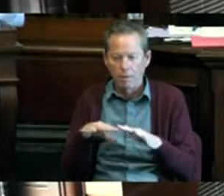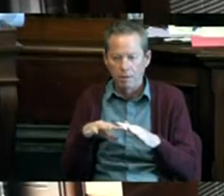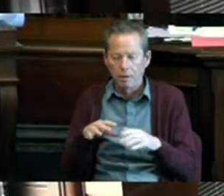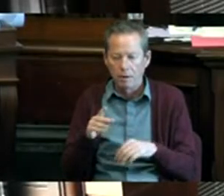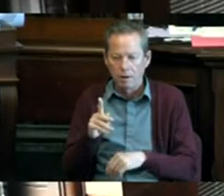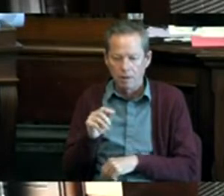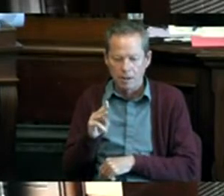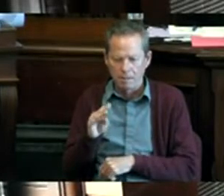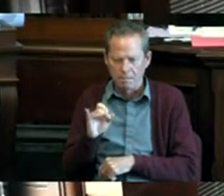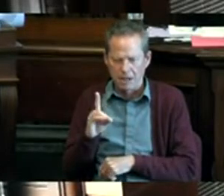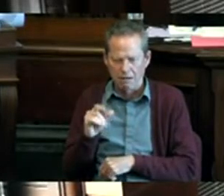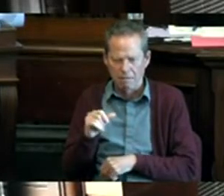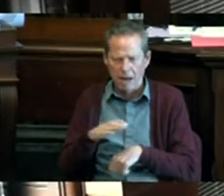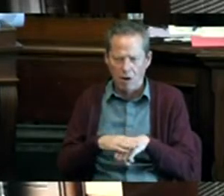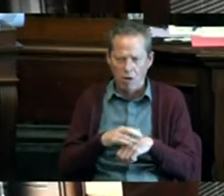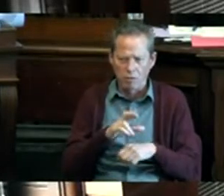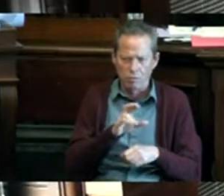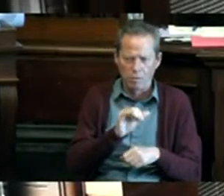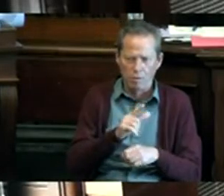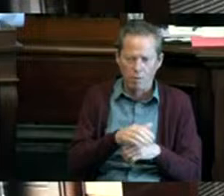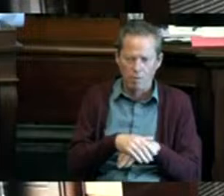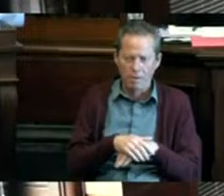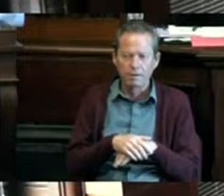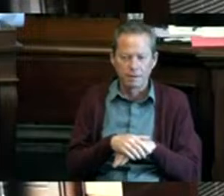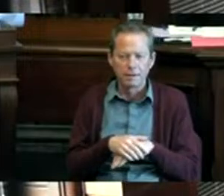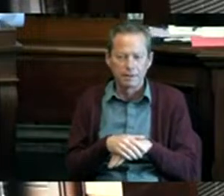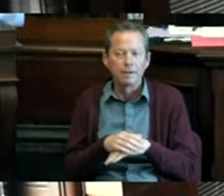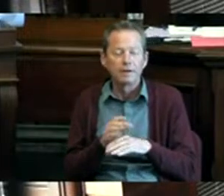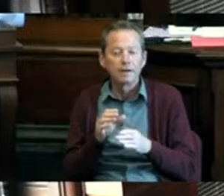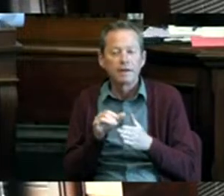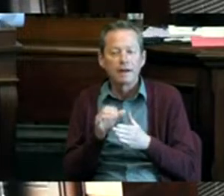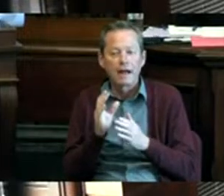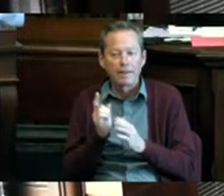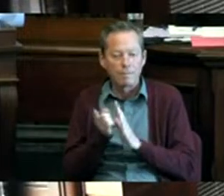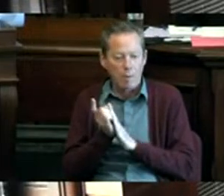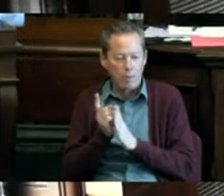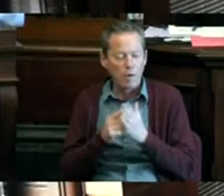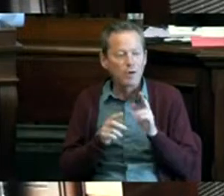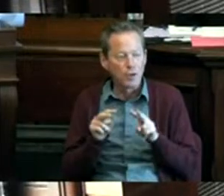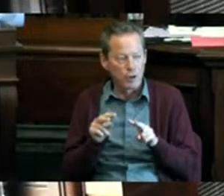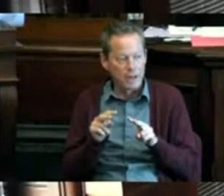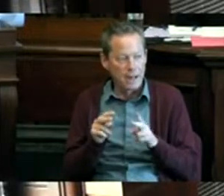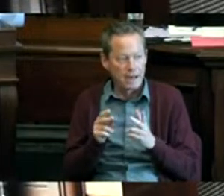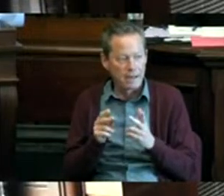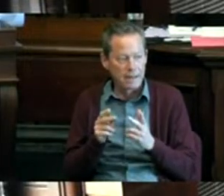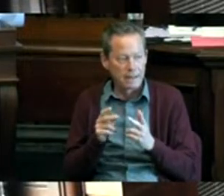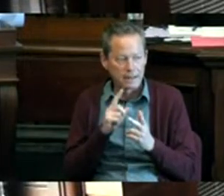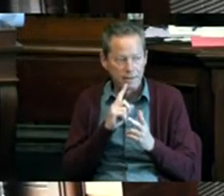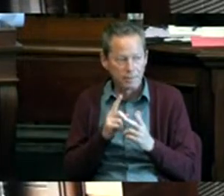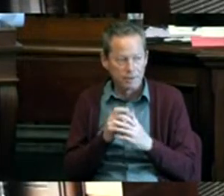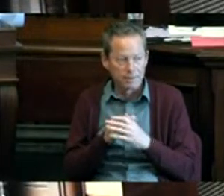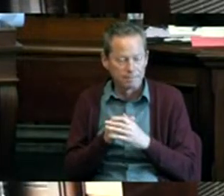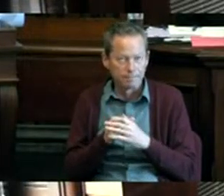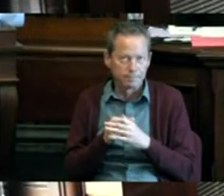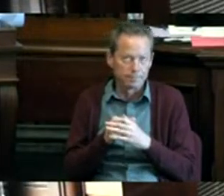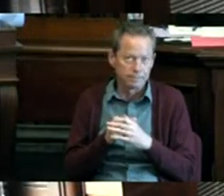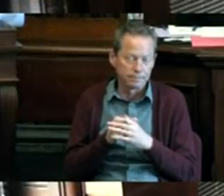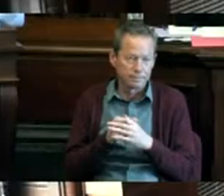there's a year where potentially a lot of properties are coming off of Comuta and back onto the